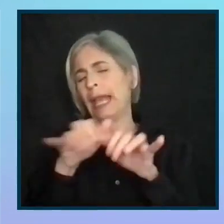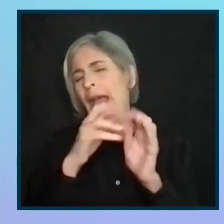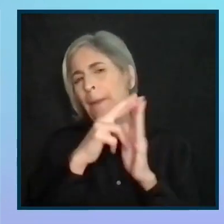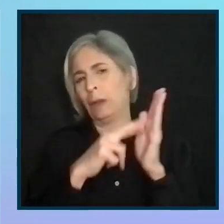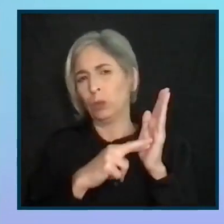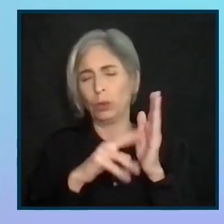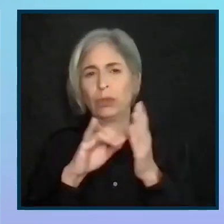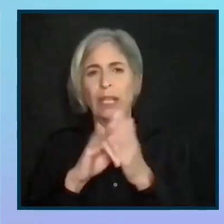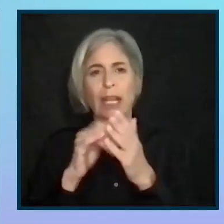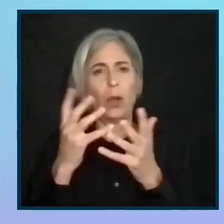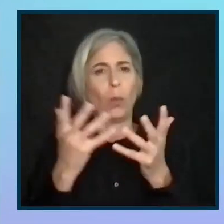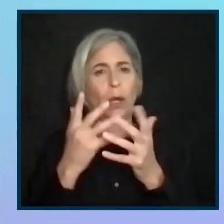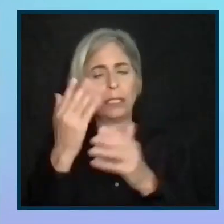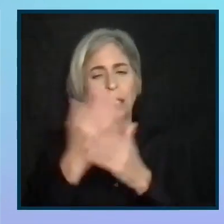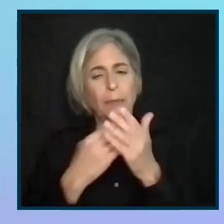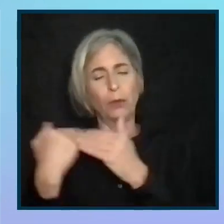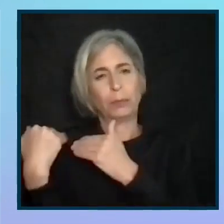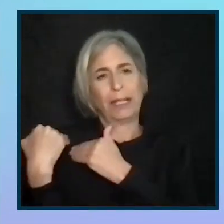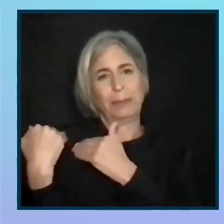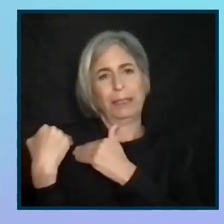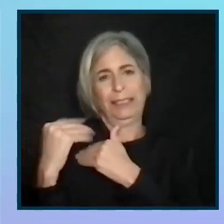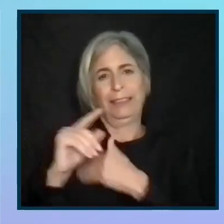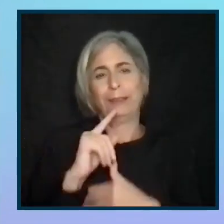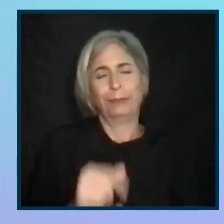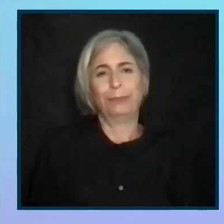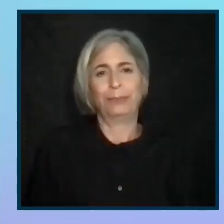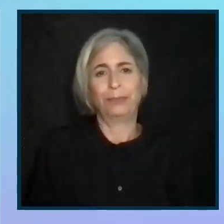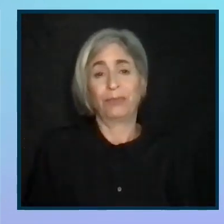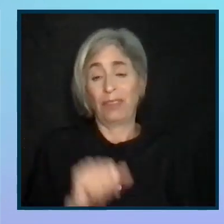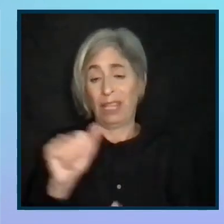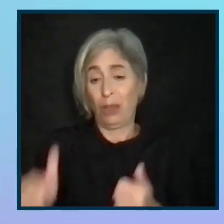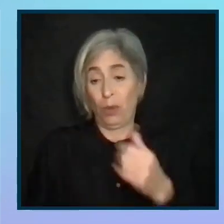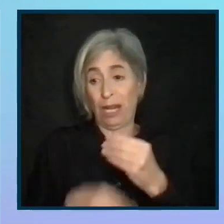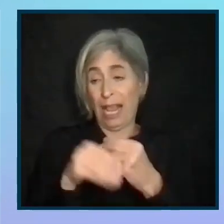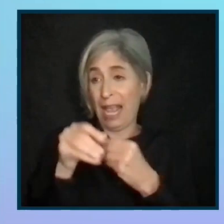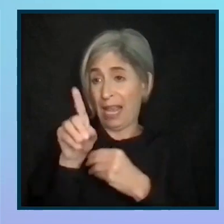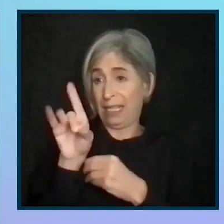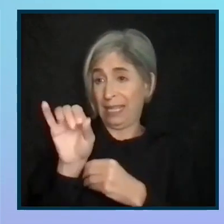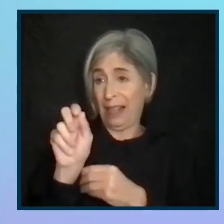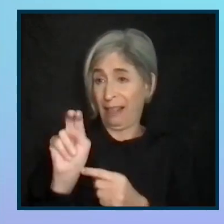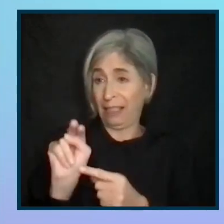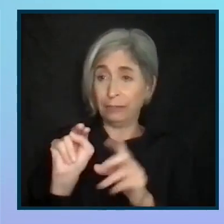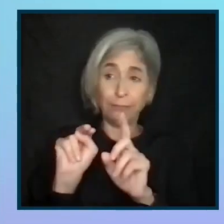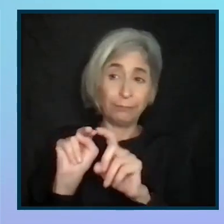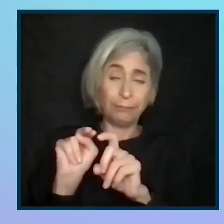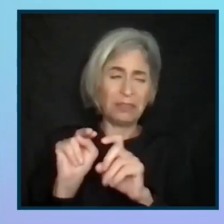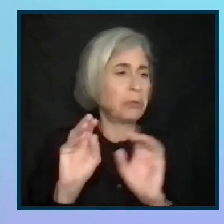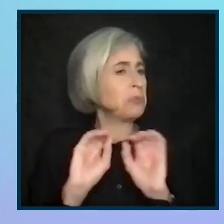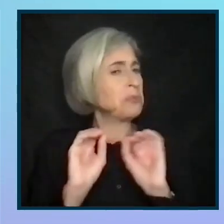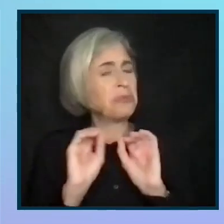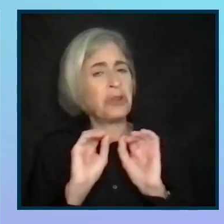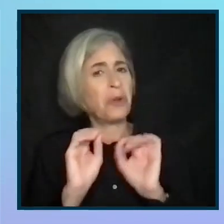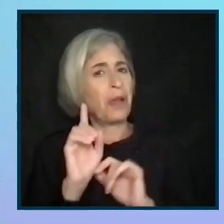and what some of their responsibilities are. Anything you would to that Dylan? No, I think that's great.